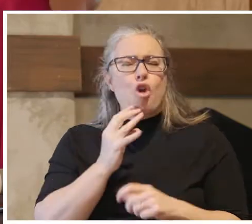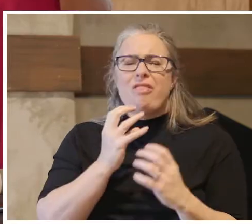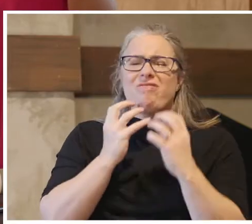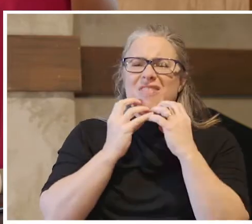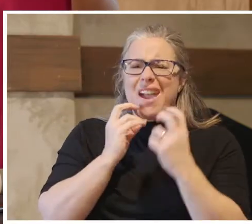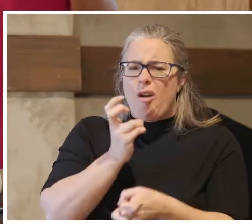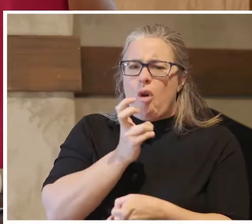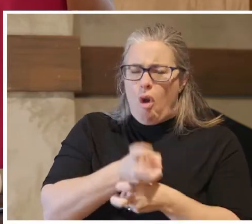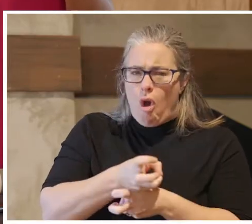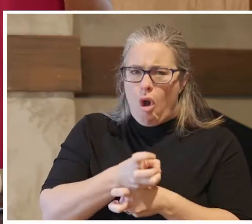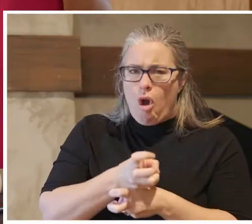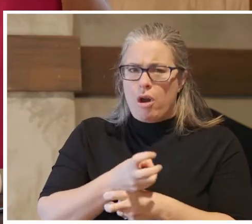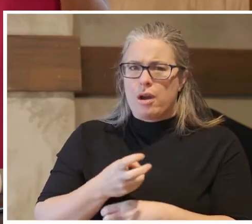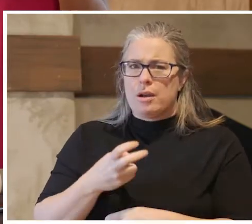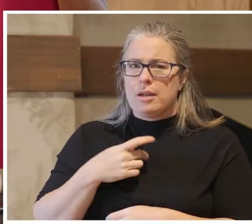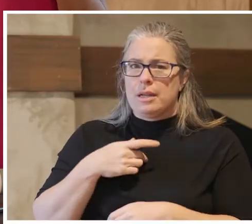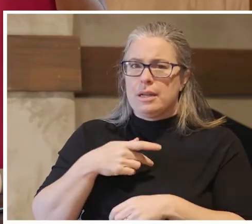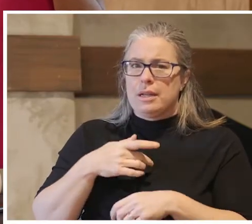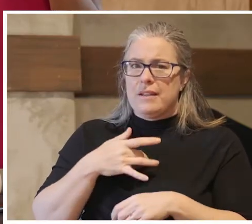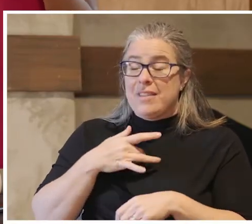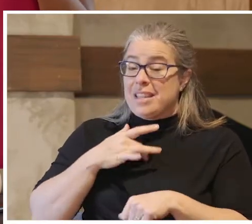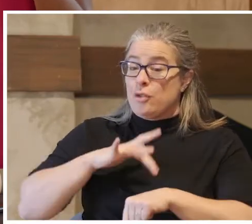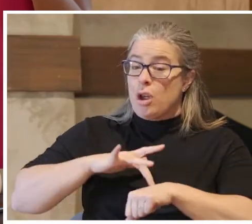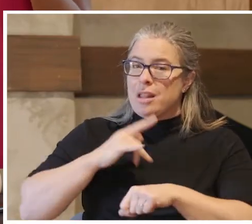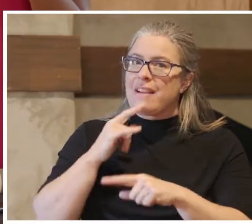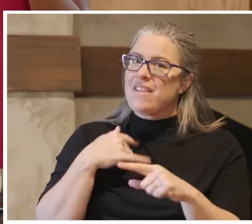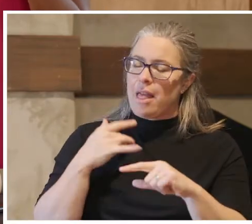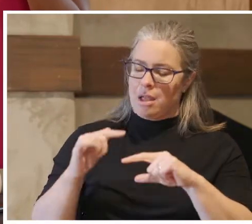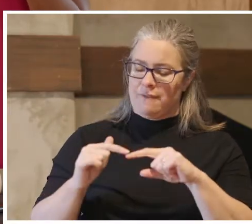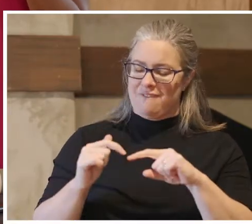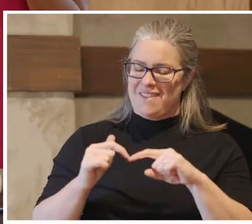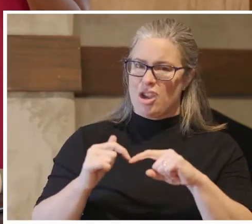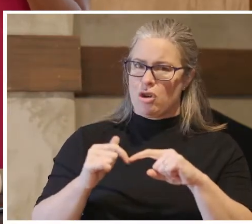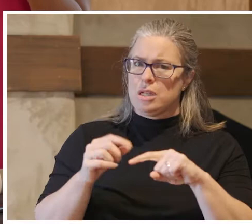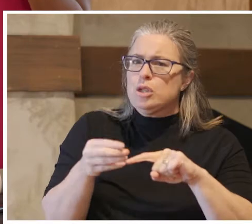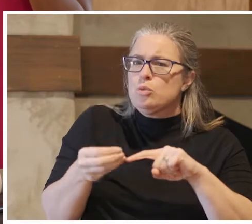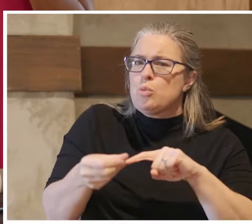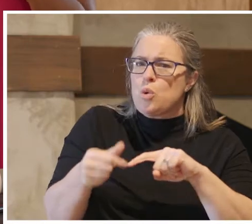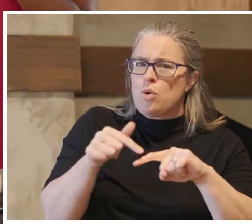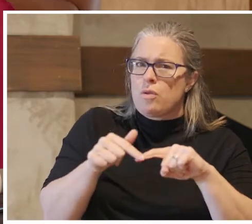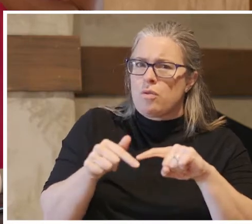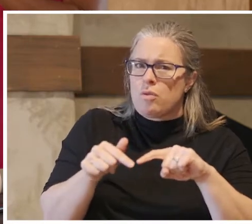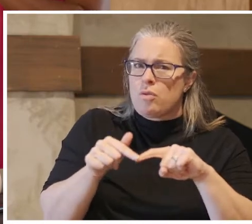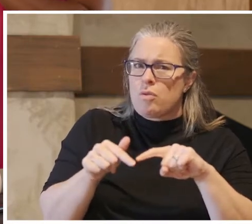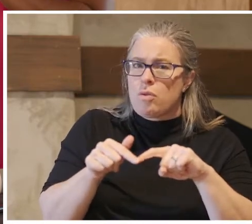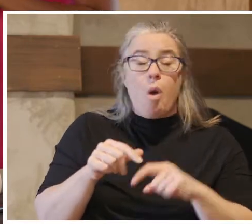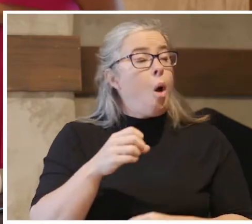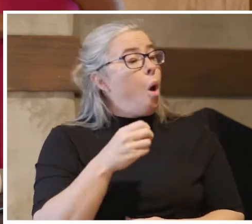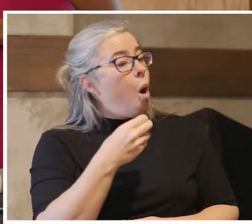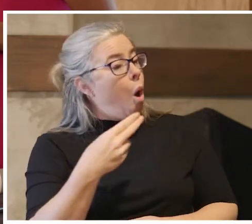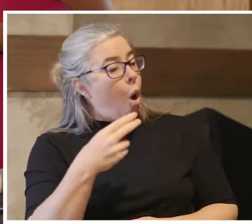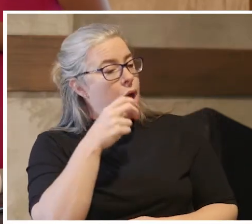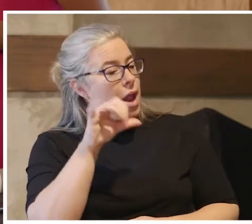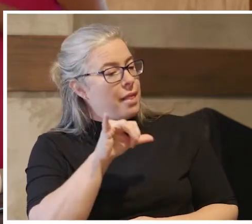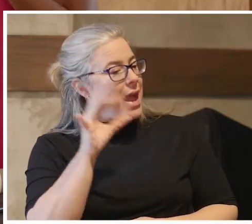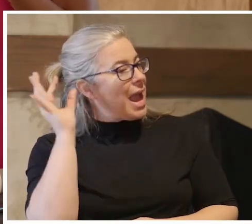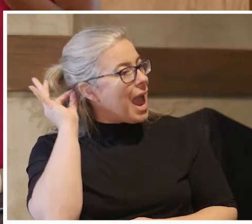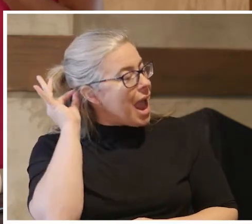and harder, and it feels when you touch her like you're touching your own fingernails, it's kinda smooth like that. Oh, so it's not like hair, - No.